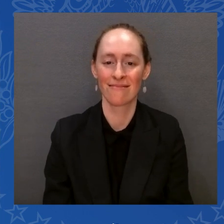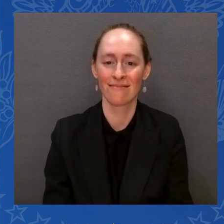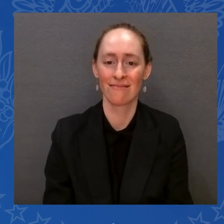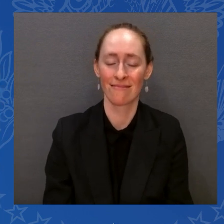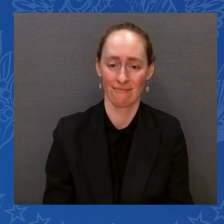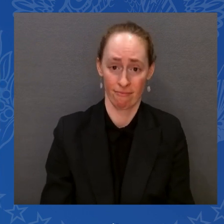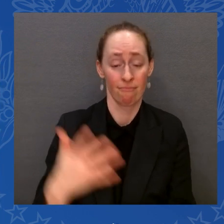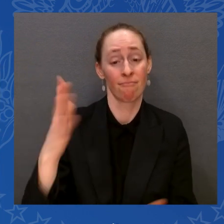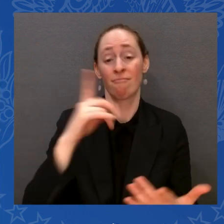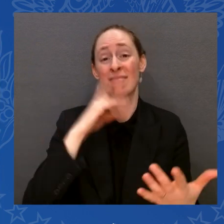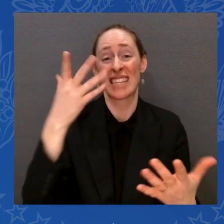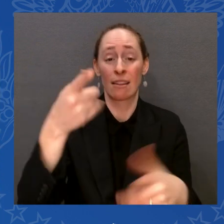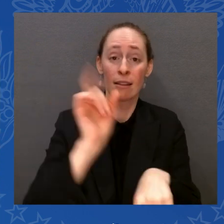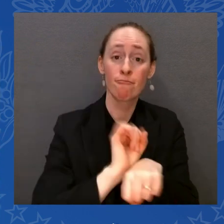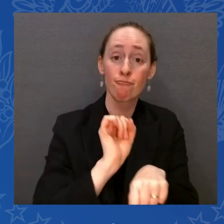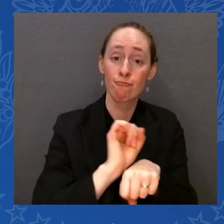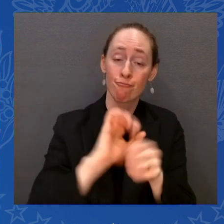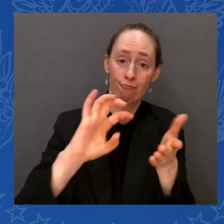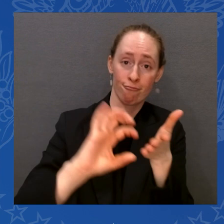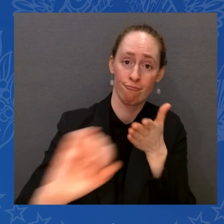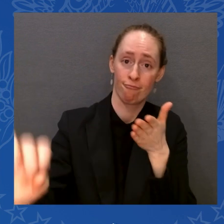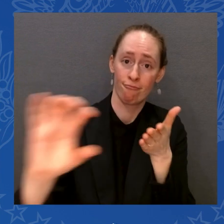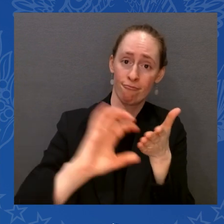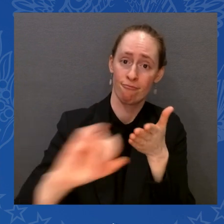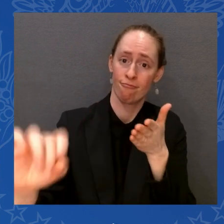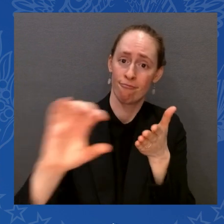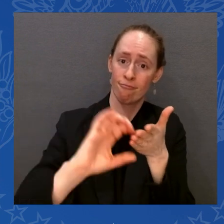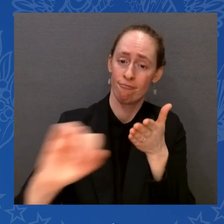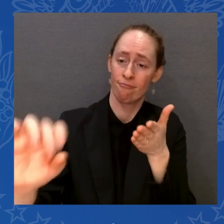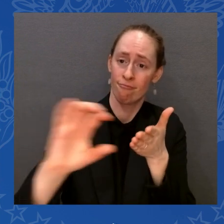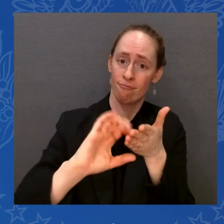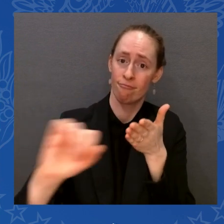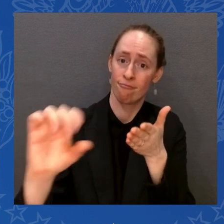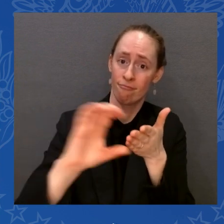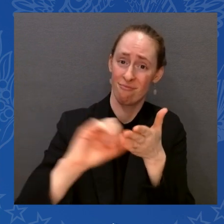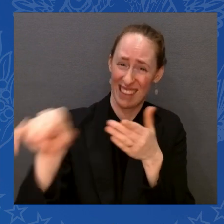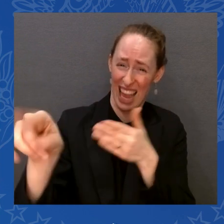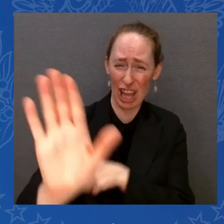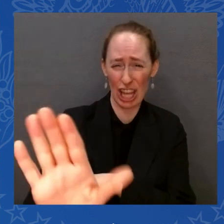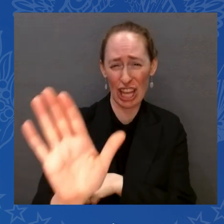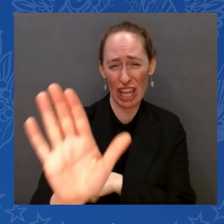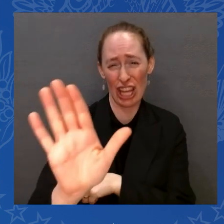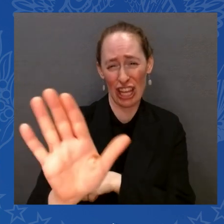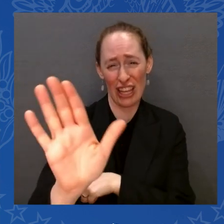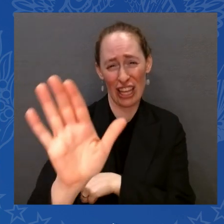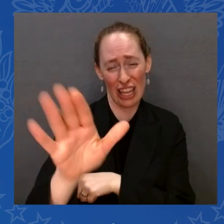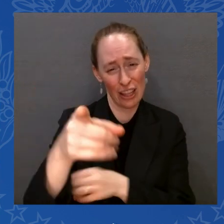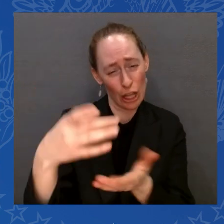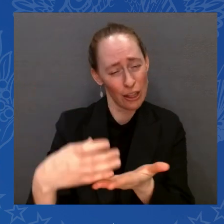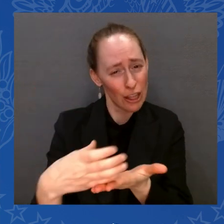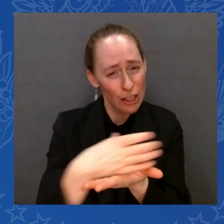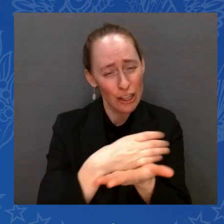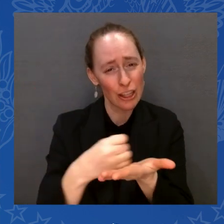These benefits belong to you, the American worker. You earned it. And I will not allow anyone to cut them --